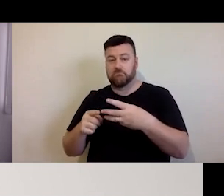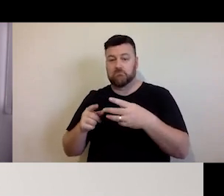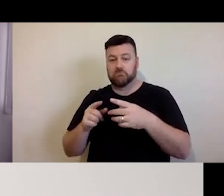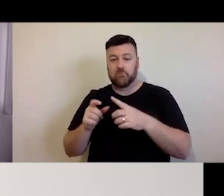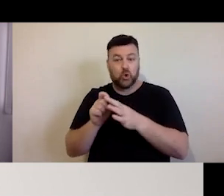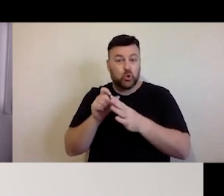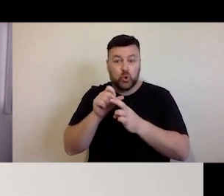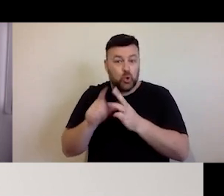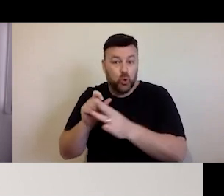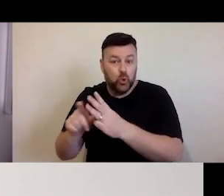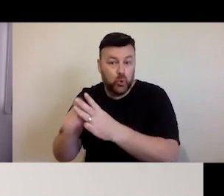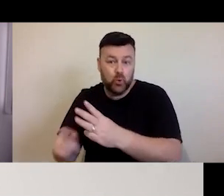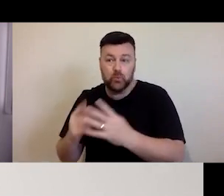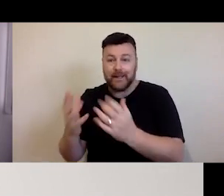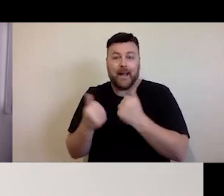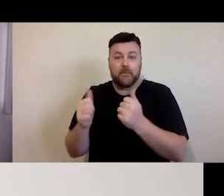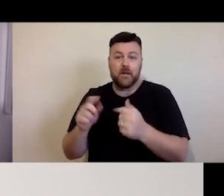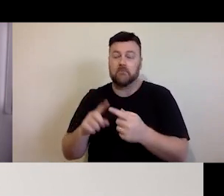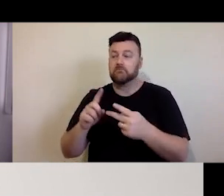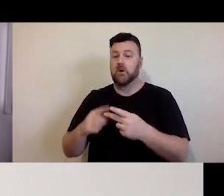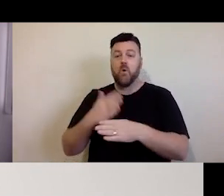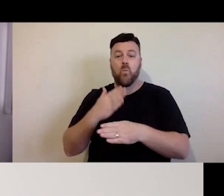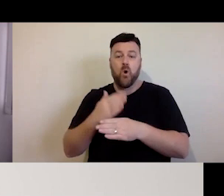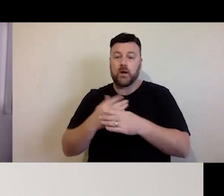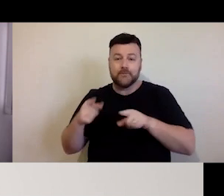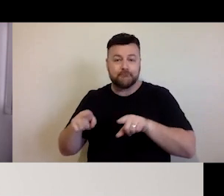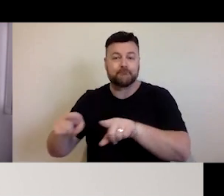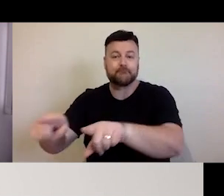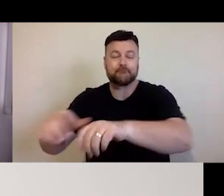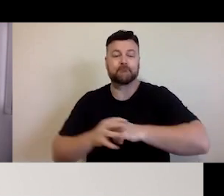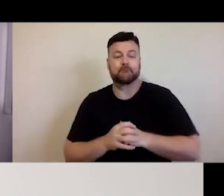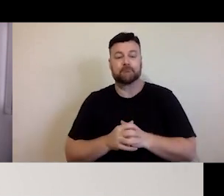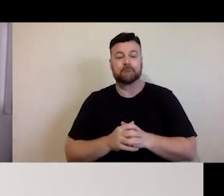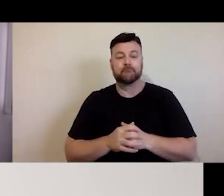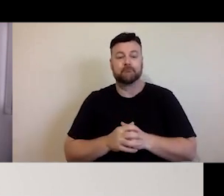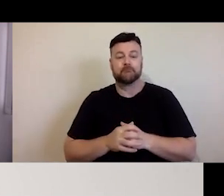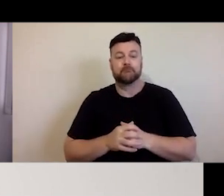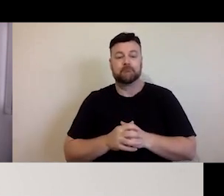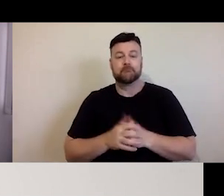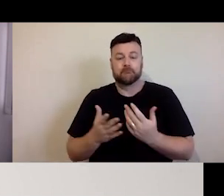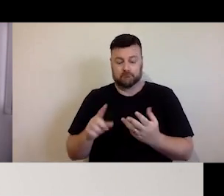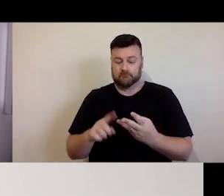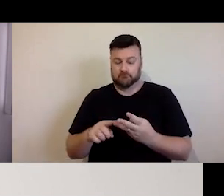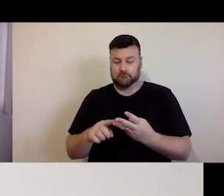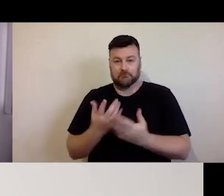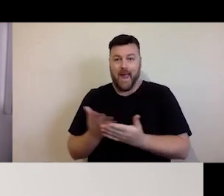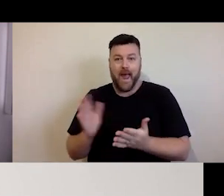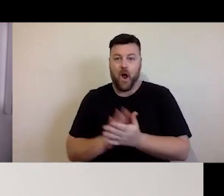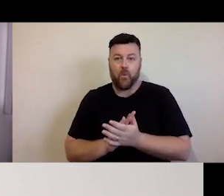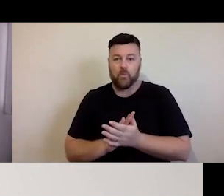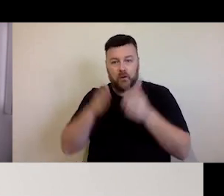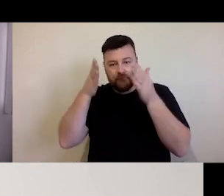working existing paradigms, and thirdly, focus on how.